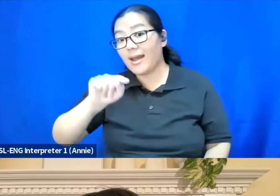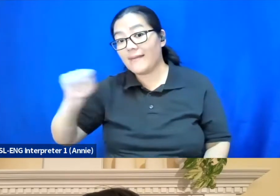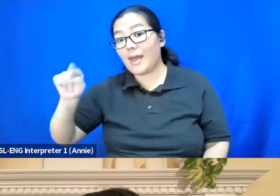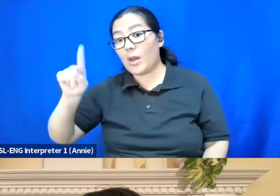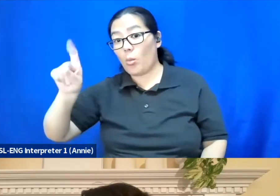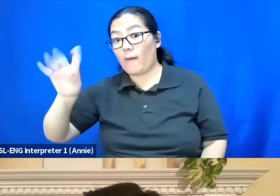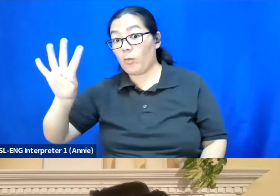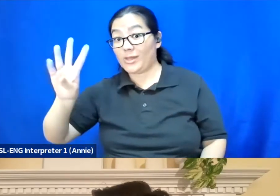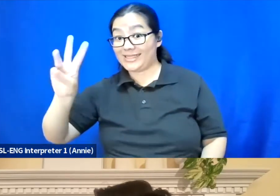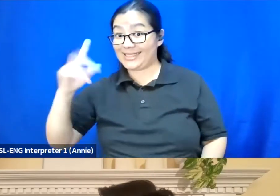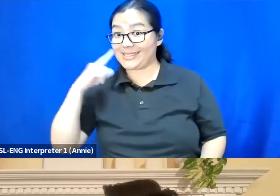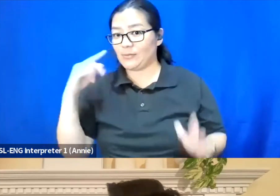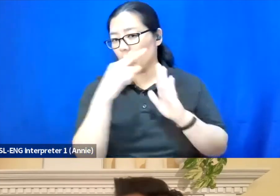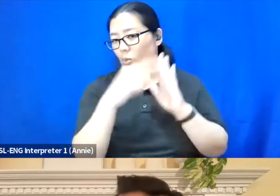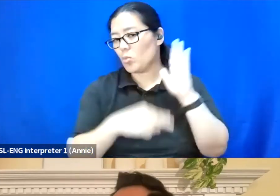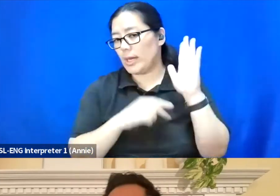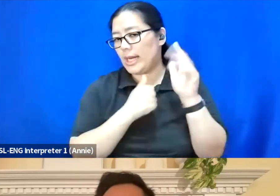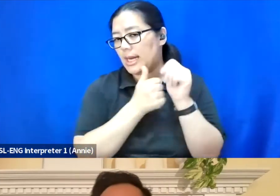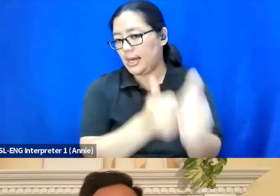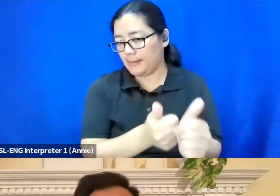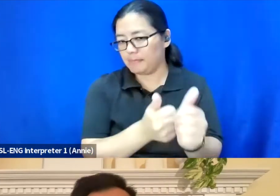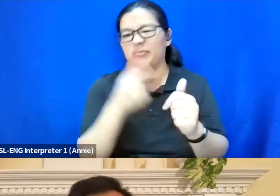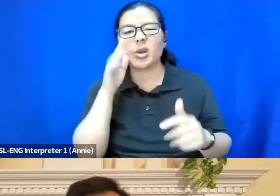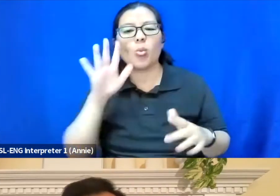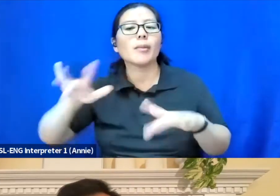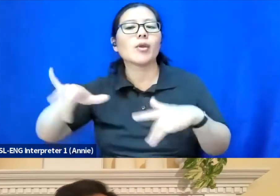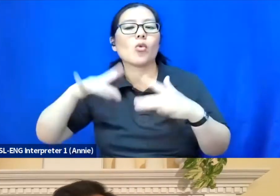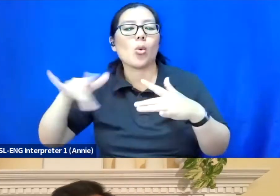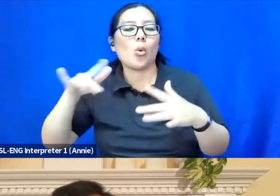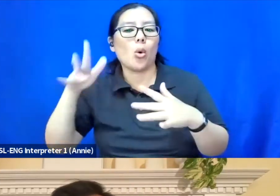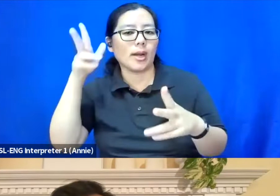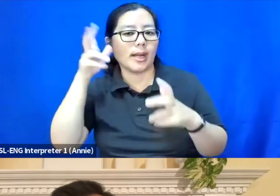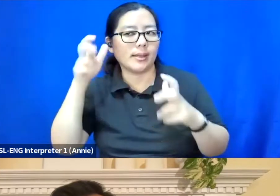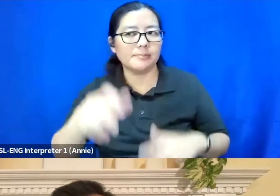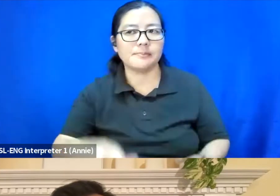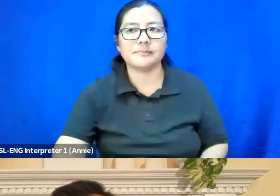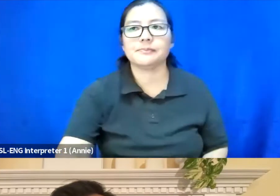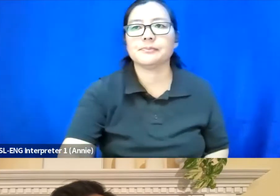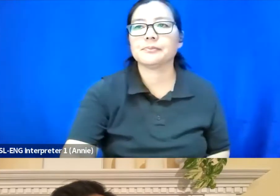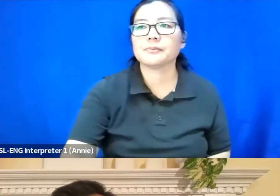in the disability community and, you know, we get a little annoyed that, you know,